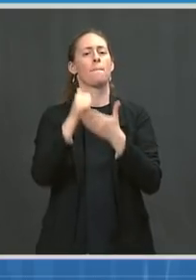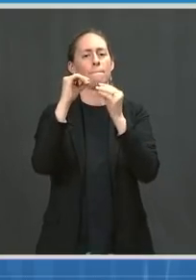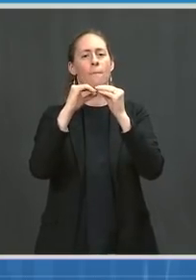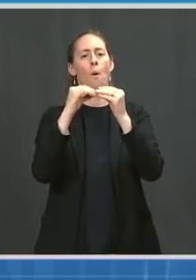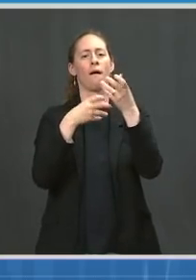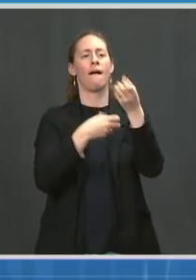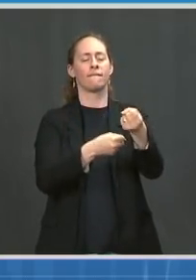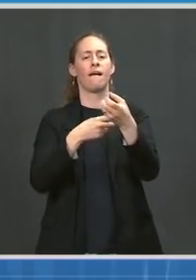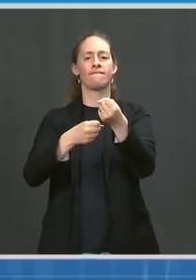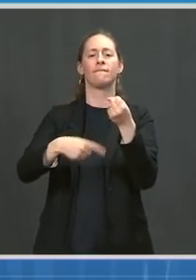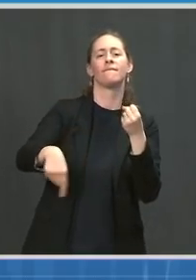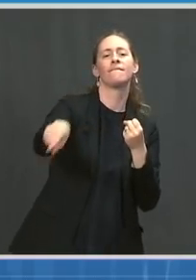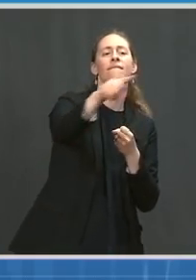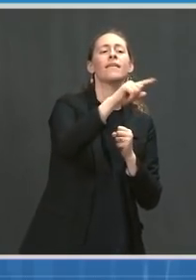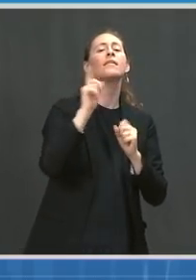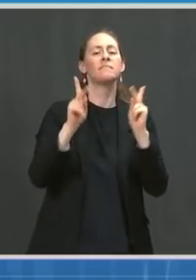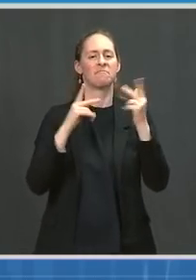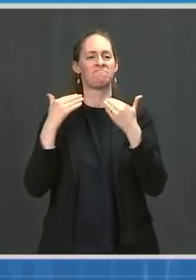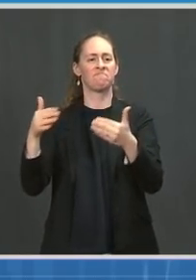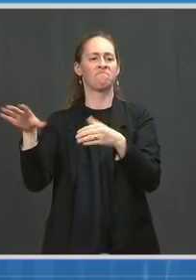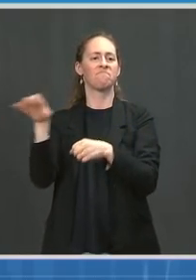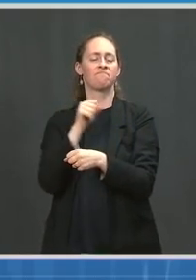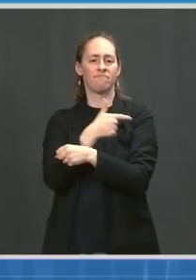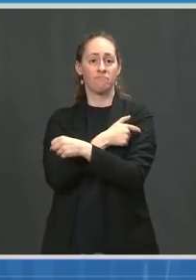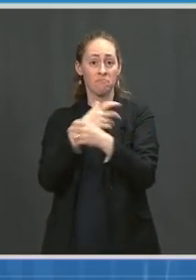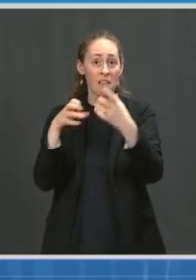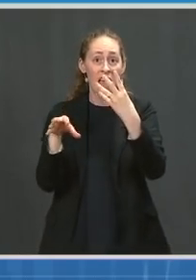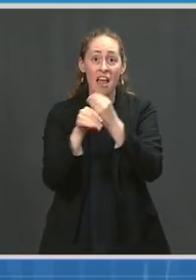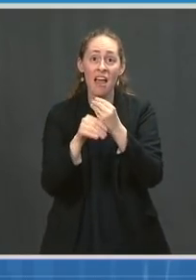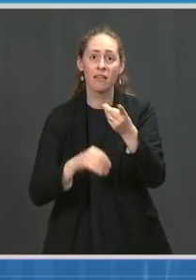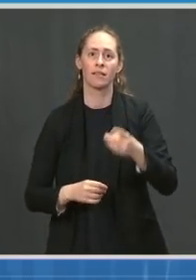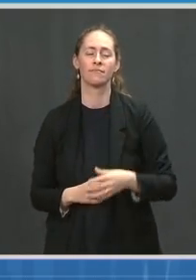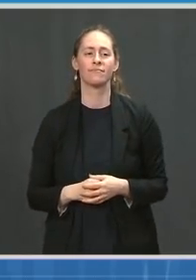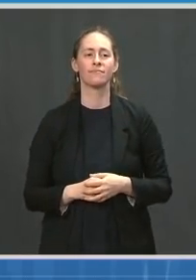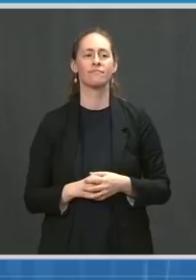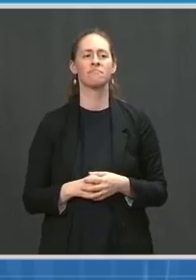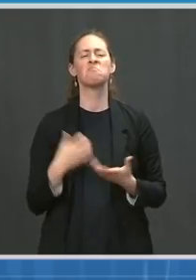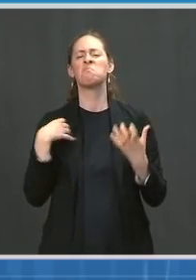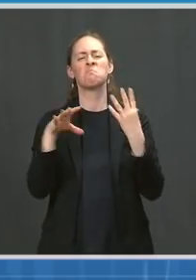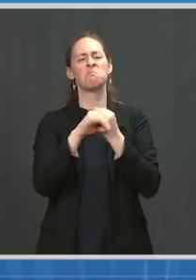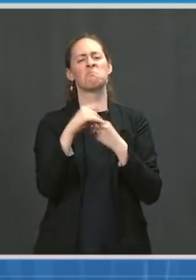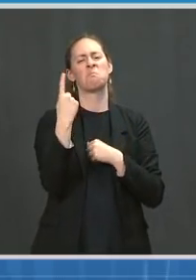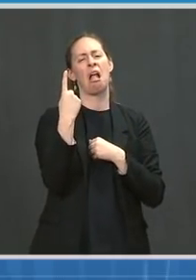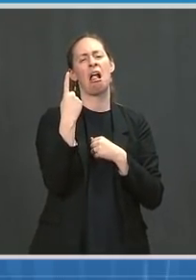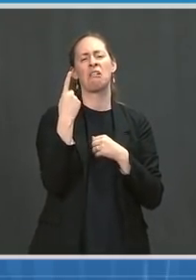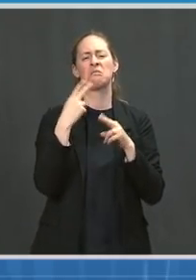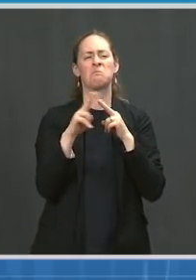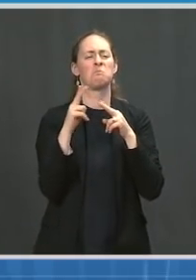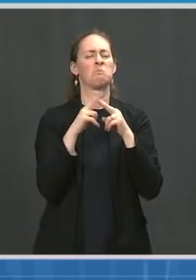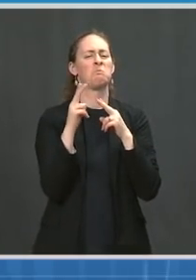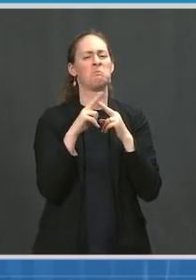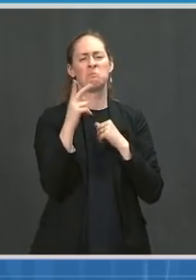Dr. Fauci, anything to add there? Dr. Fauci: Just one issue that's just very fresh in my mind,